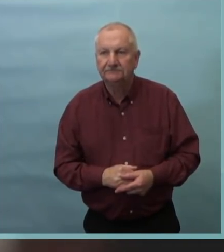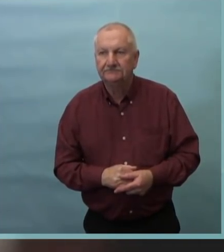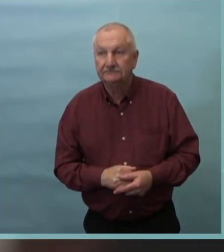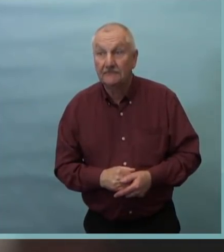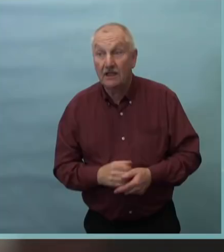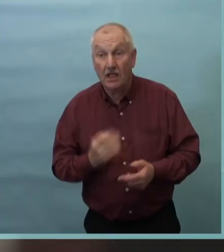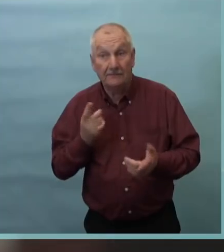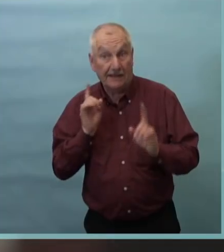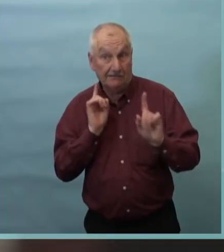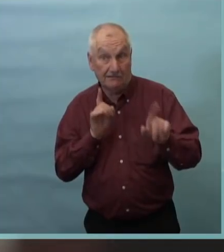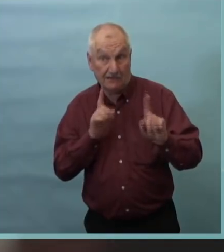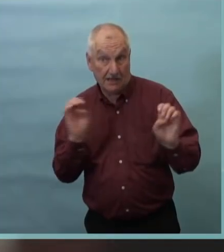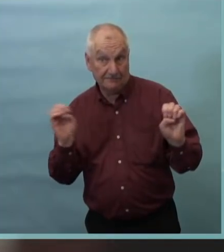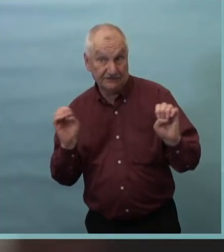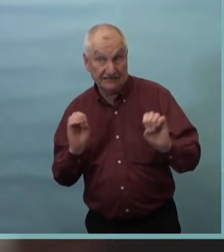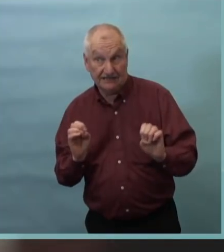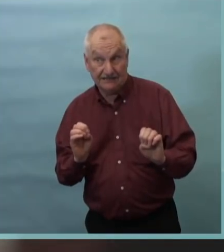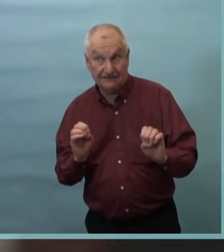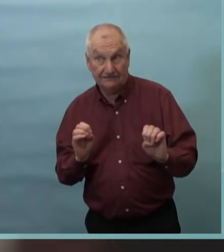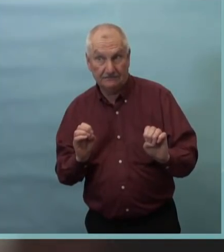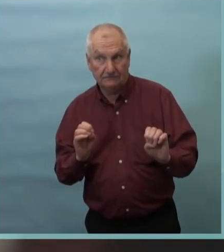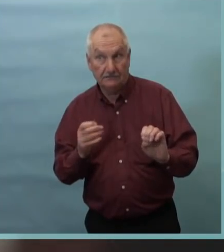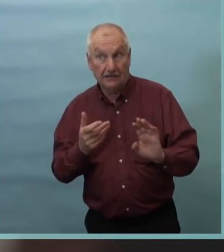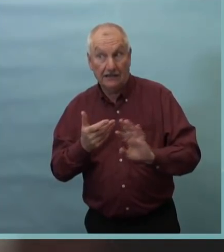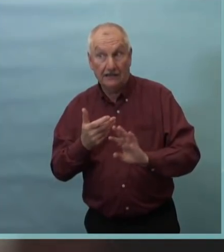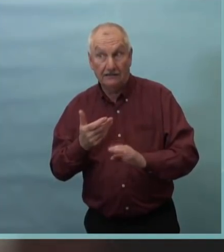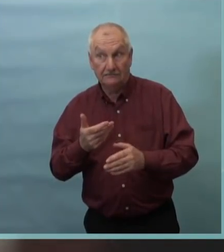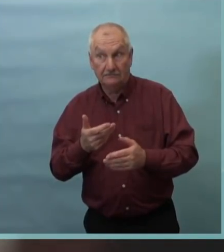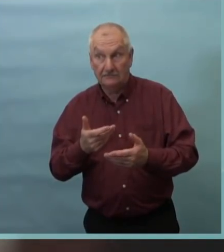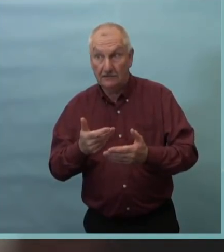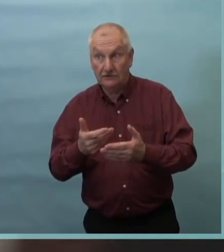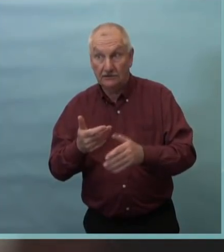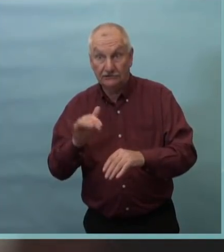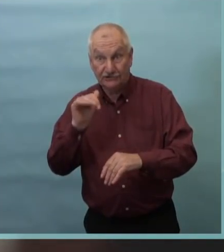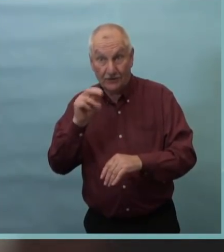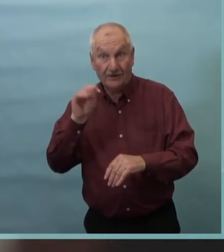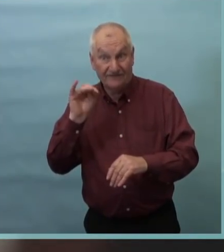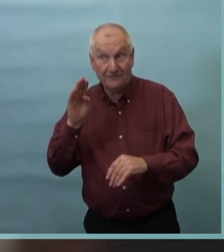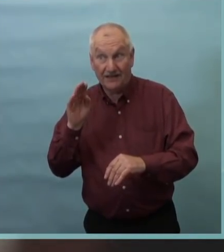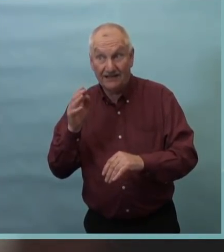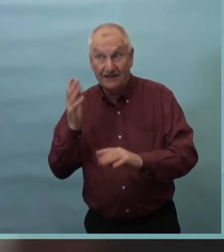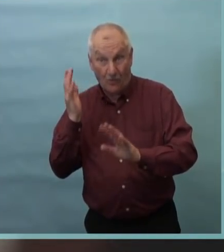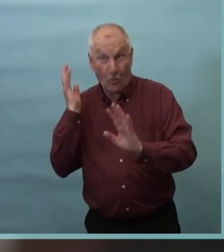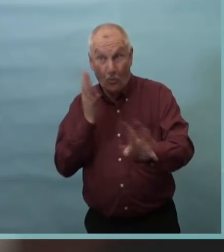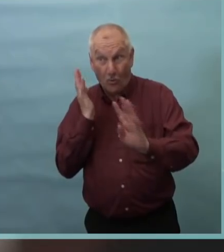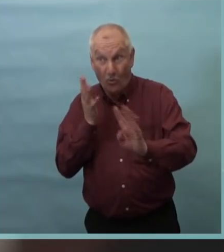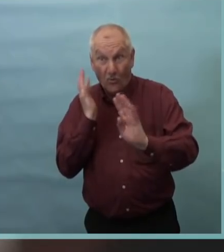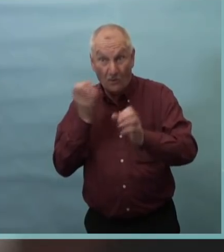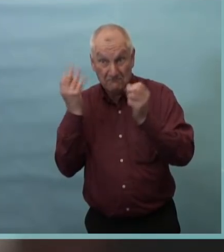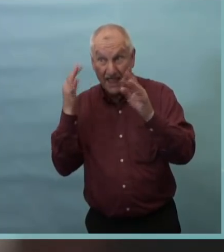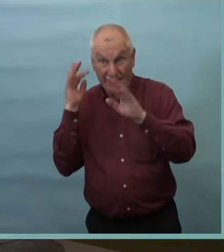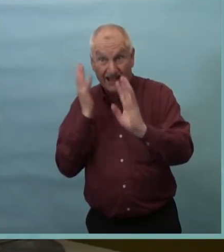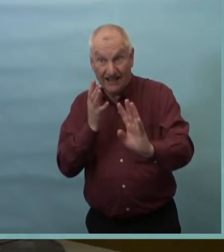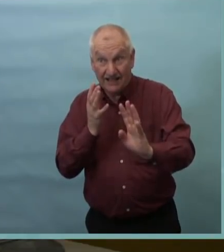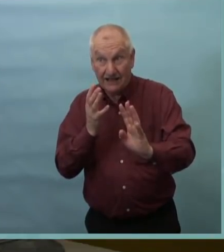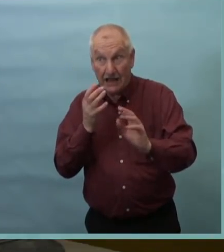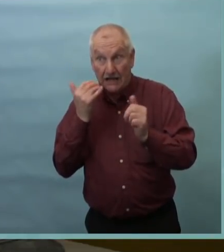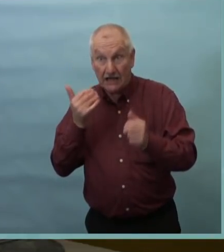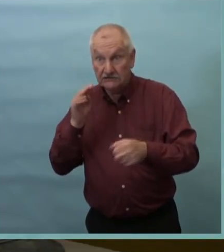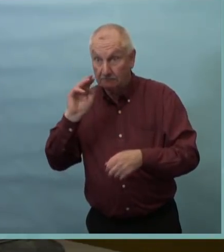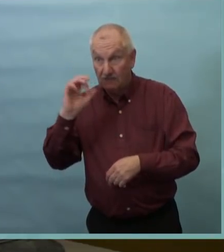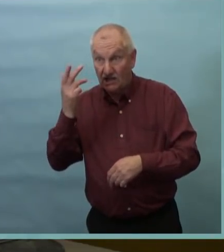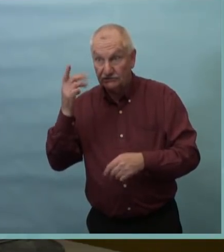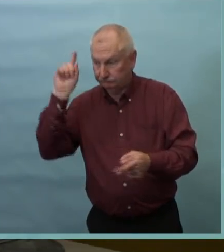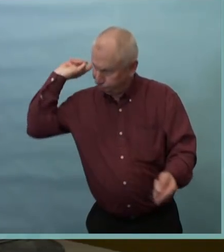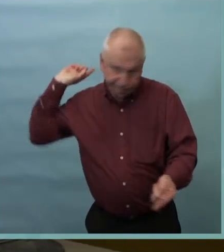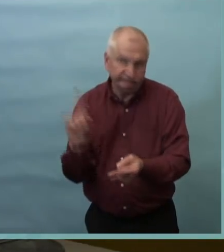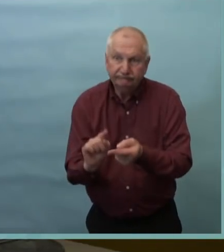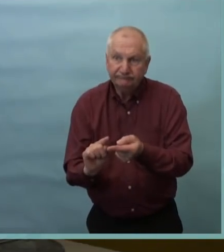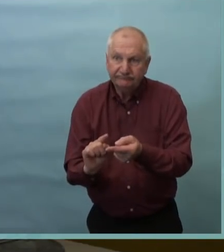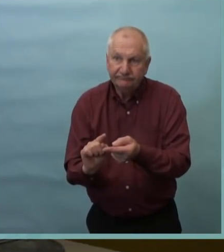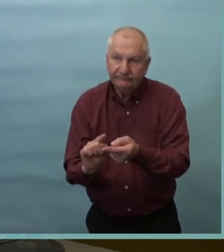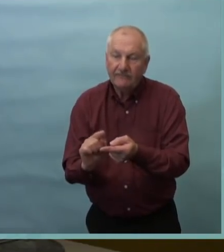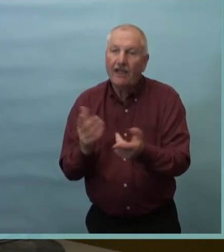since early March when when we got our first coal bed case from CBC Manitoba